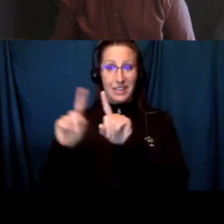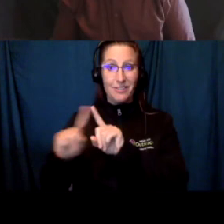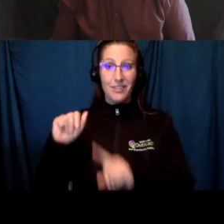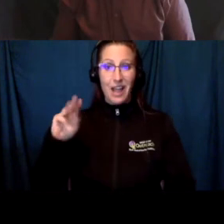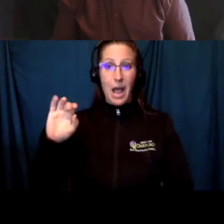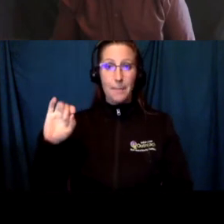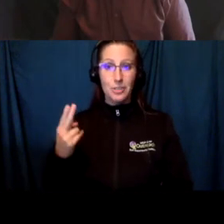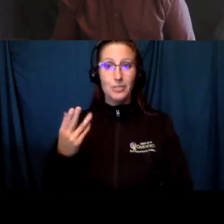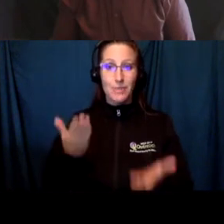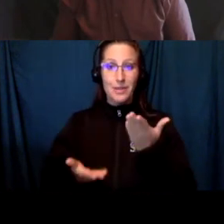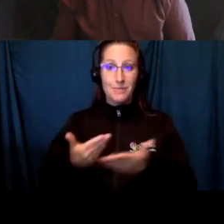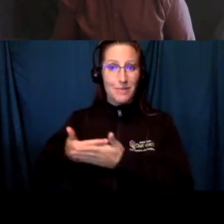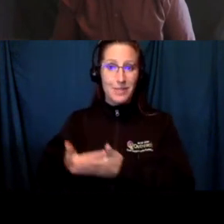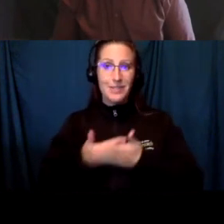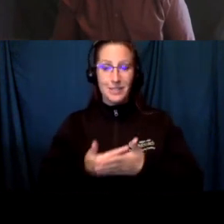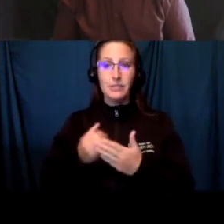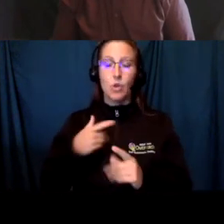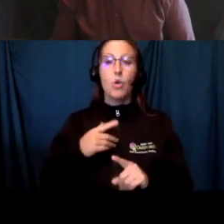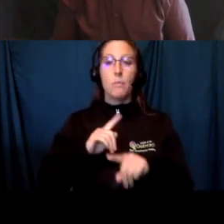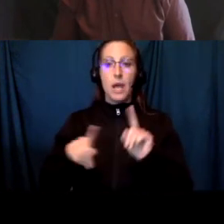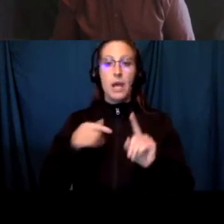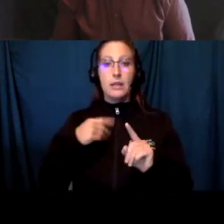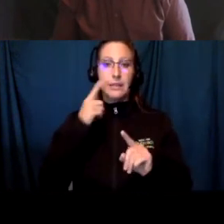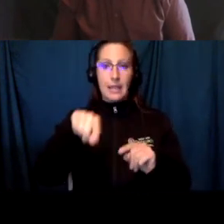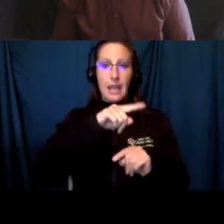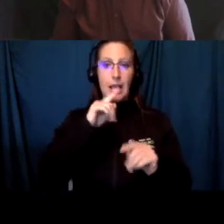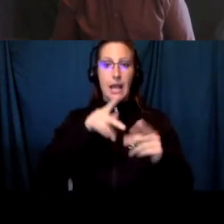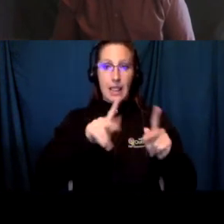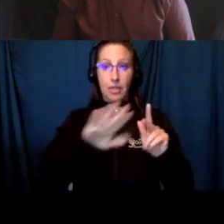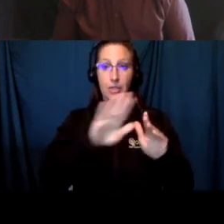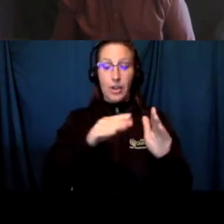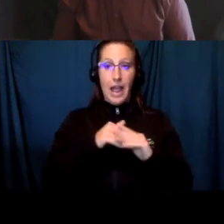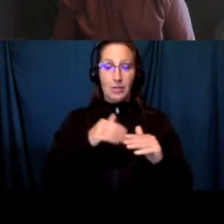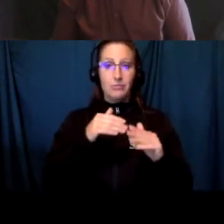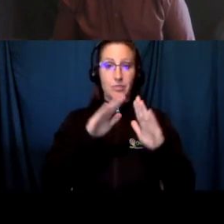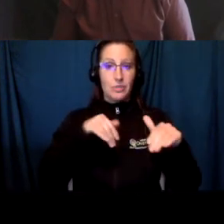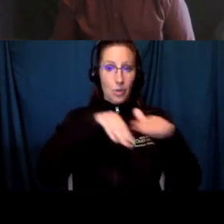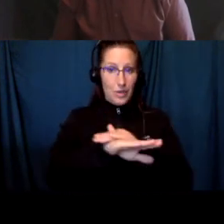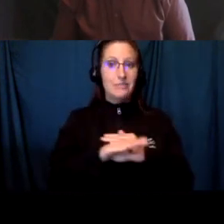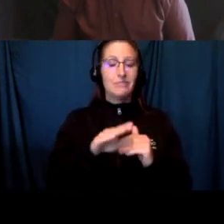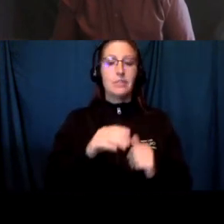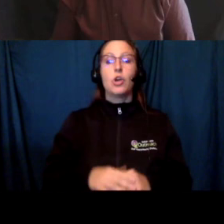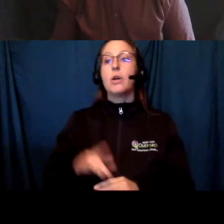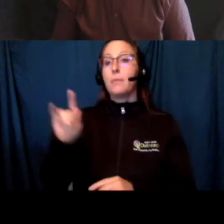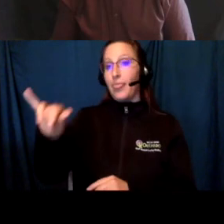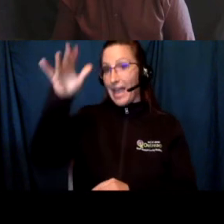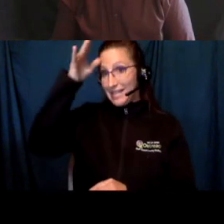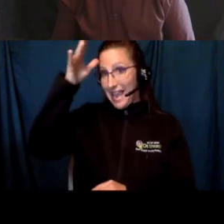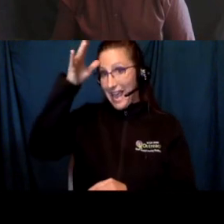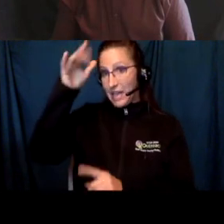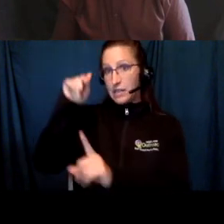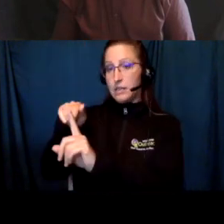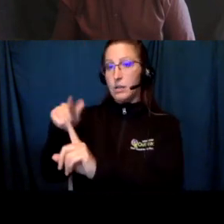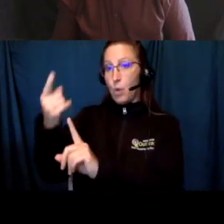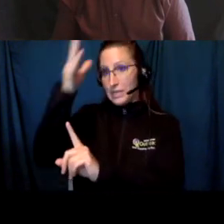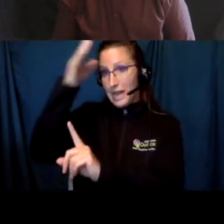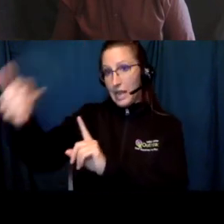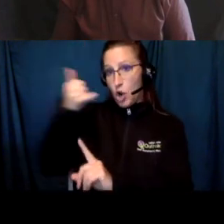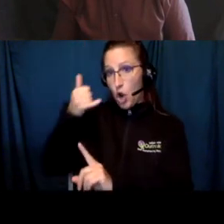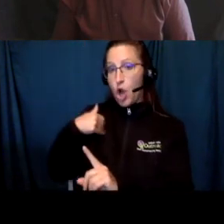Elizabeth: And the dad who called you has other children who are deaf or hard of hearing, correct, that have been identified through the program?